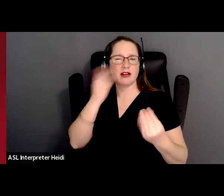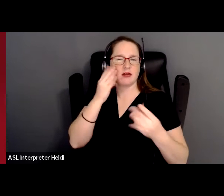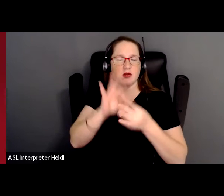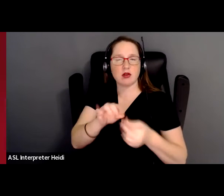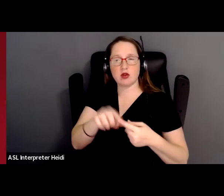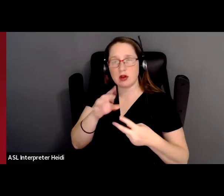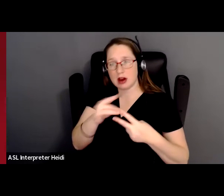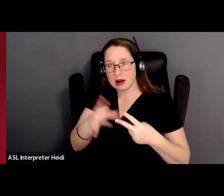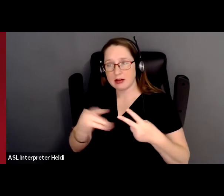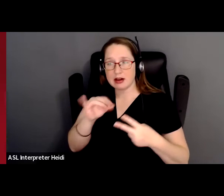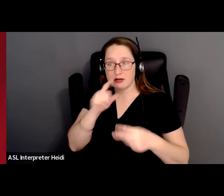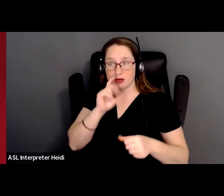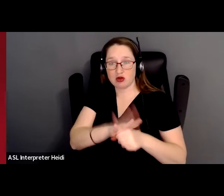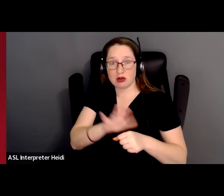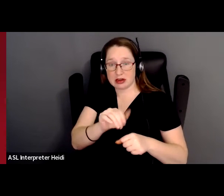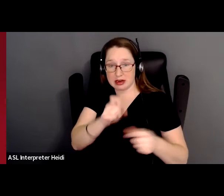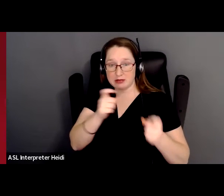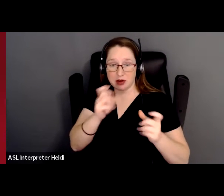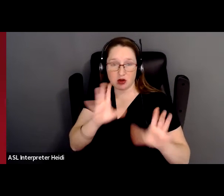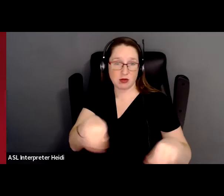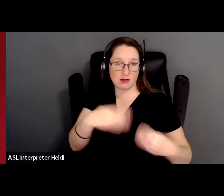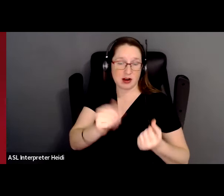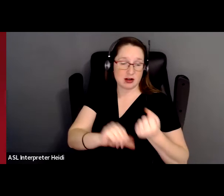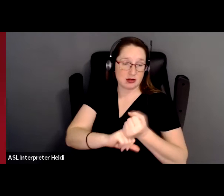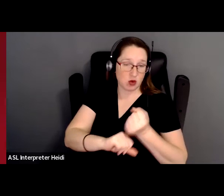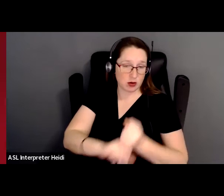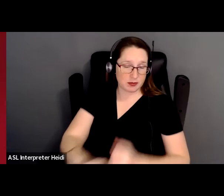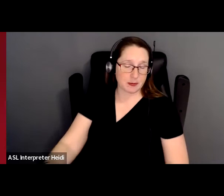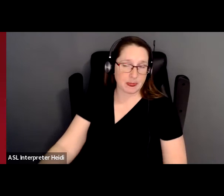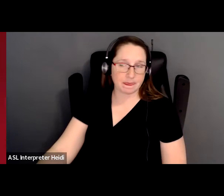and ensure that their case managers provide supports there they will